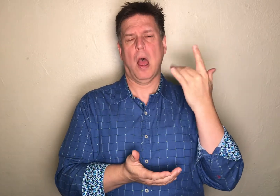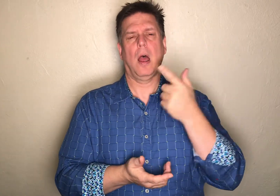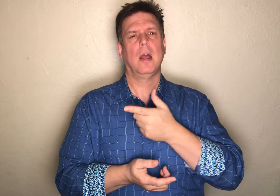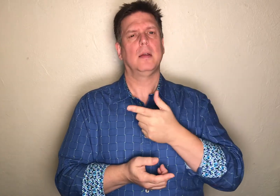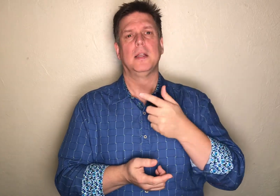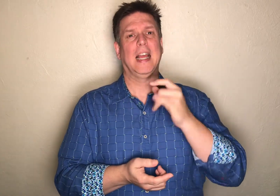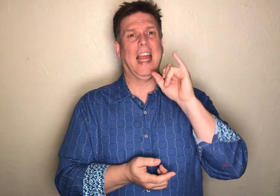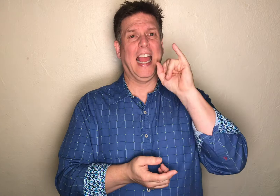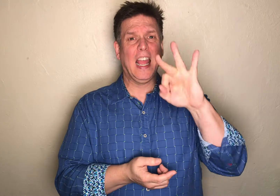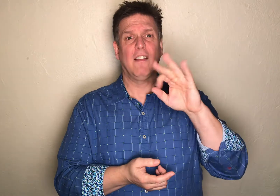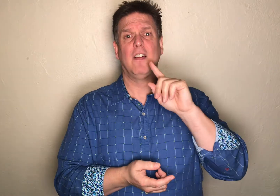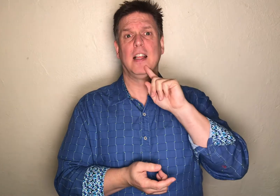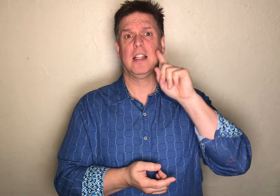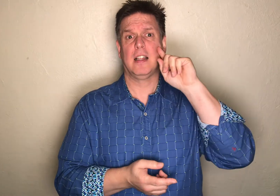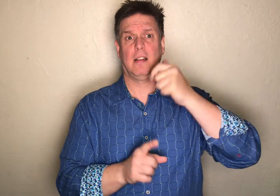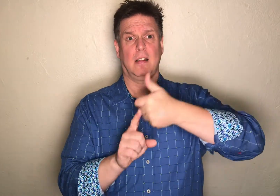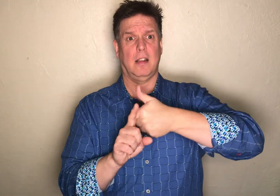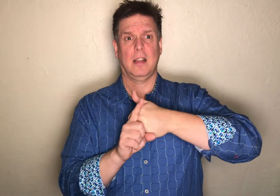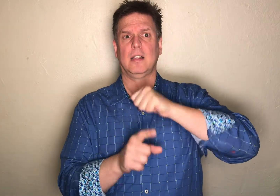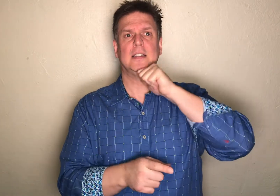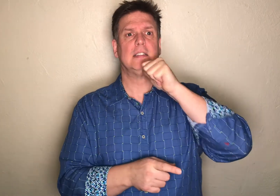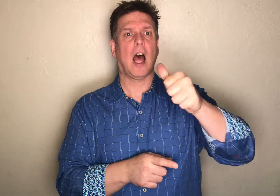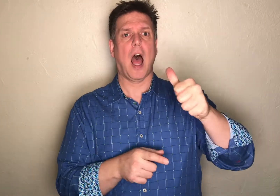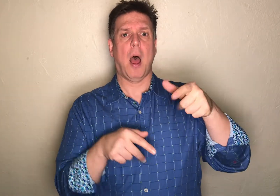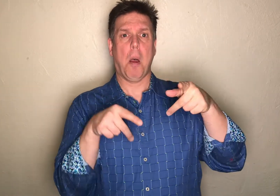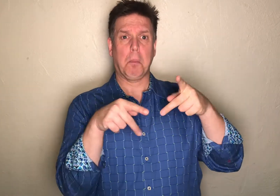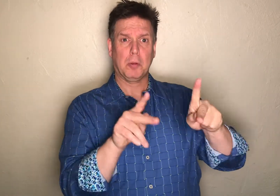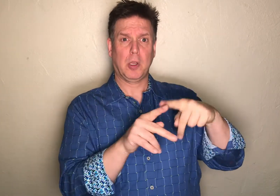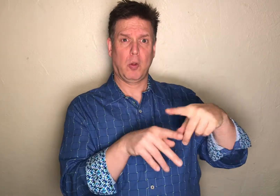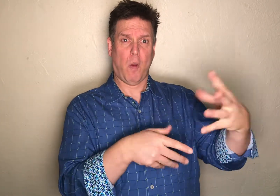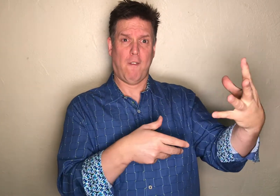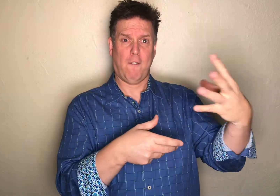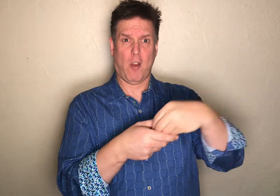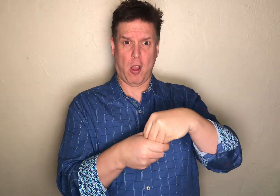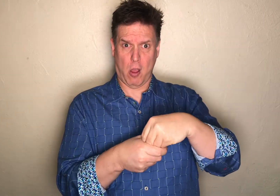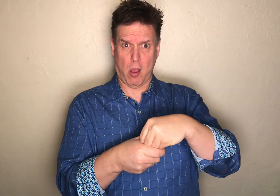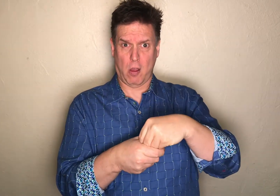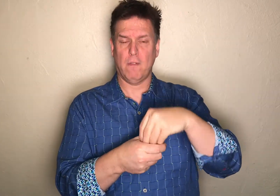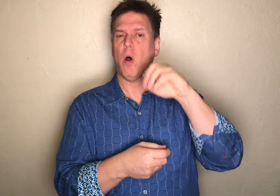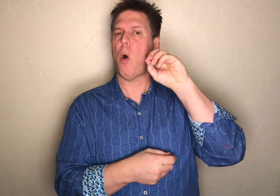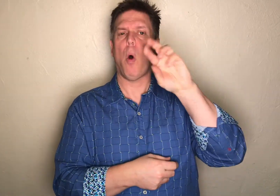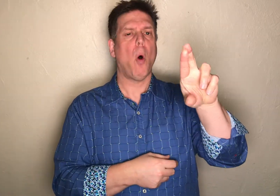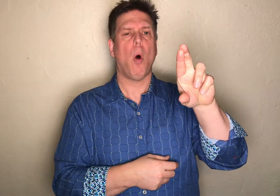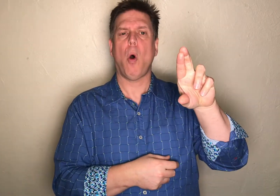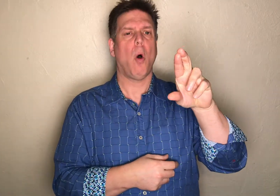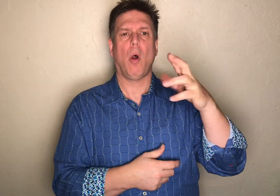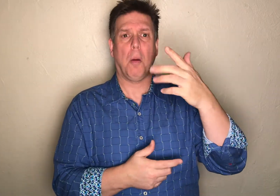belief is that if deaf people aren't permitted to be involved in a particular